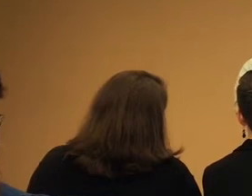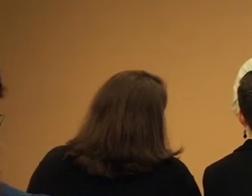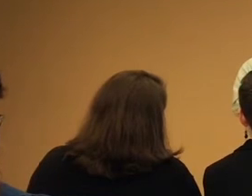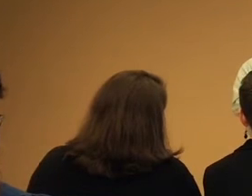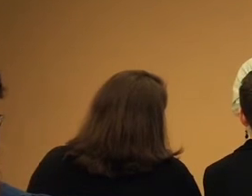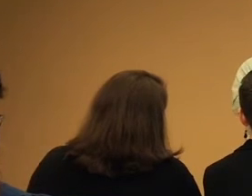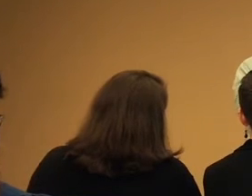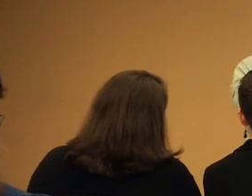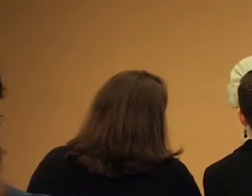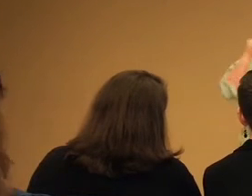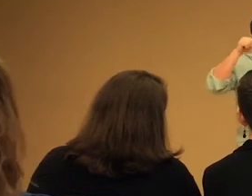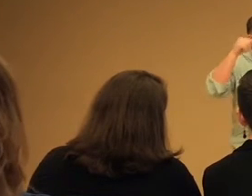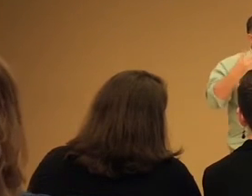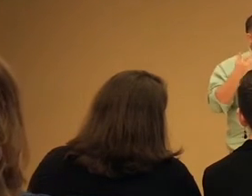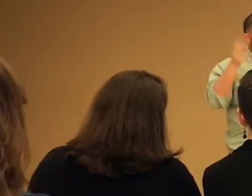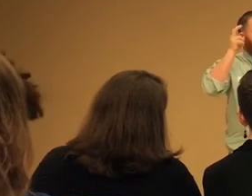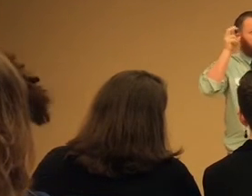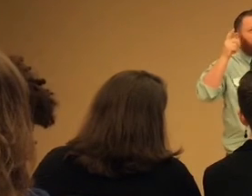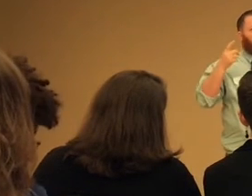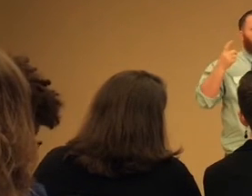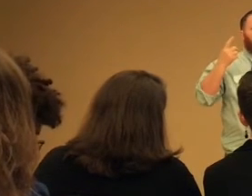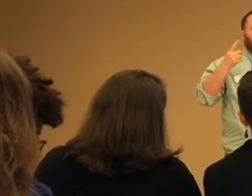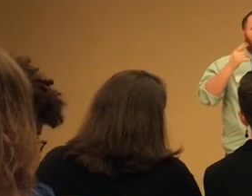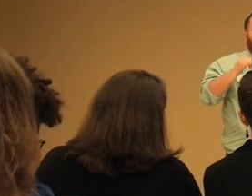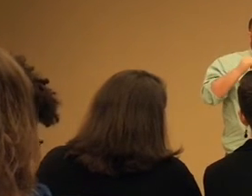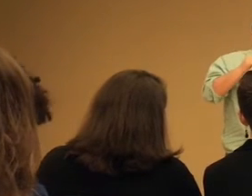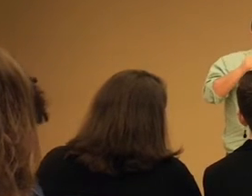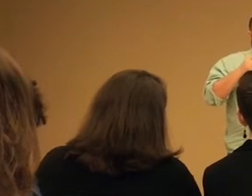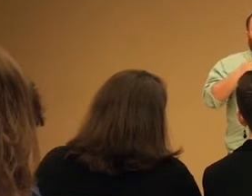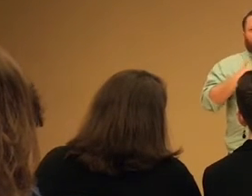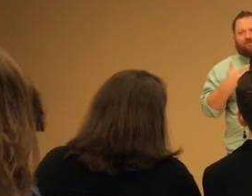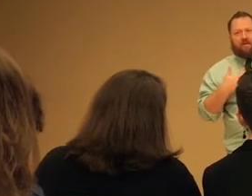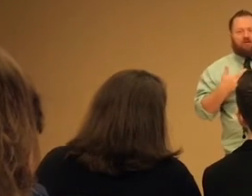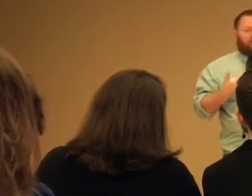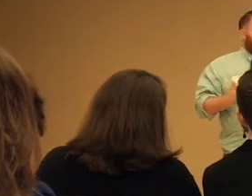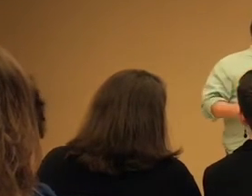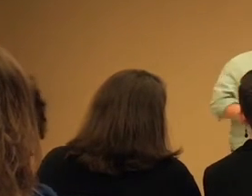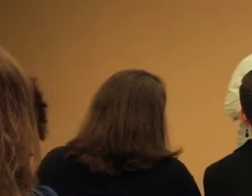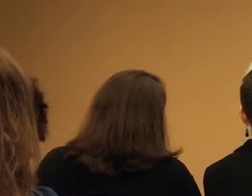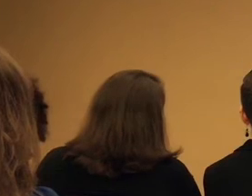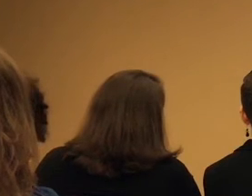Language the emotions not there so just reading text doesn't allow the deaf person to have the same